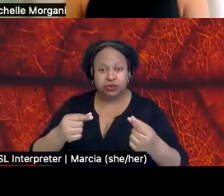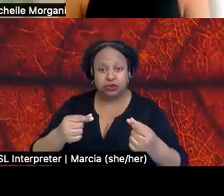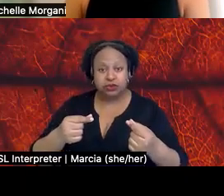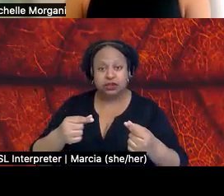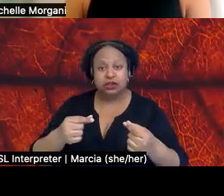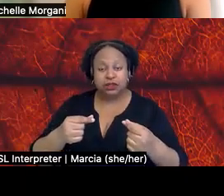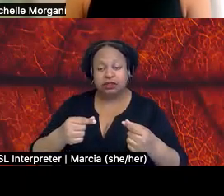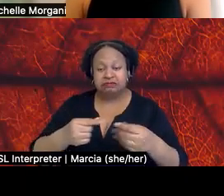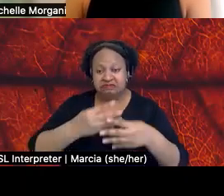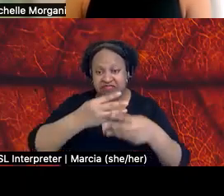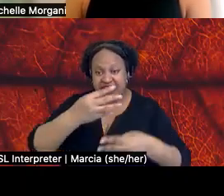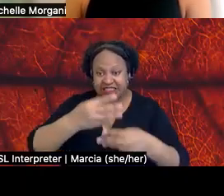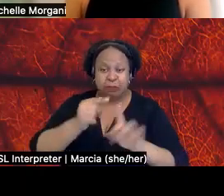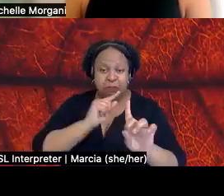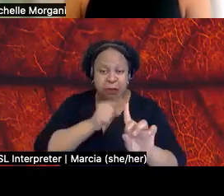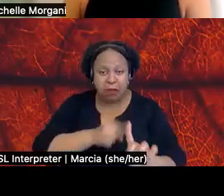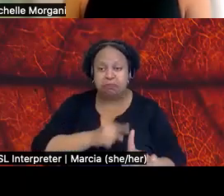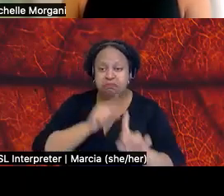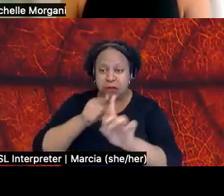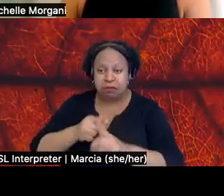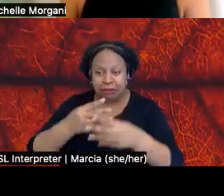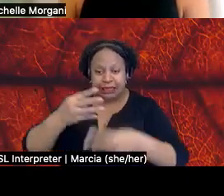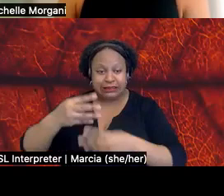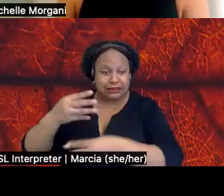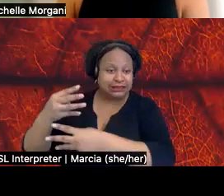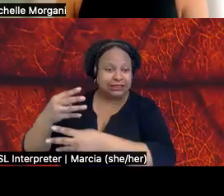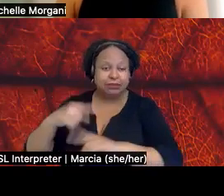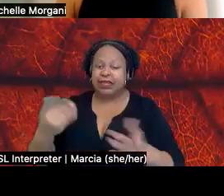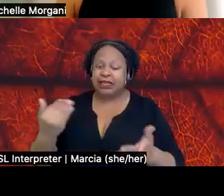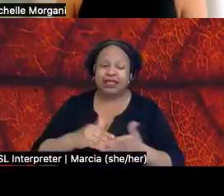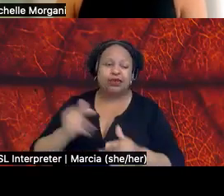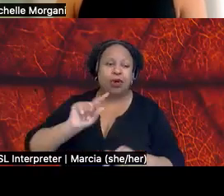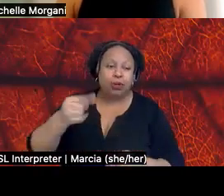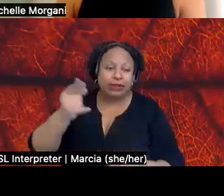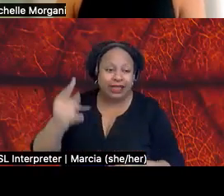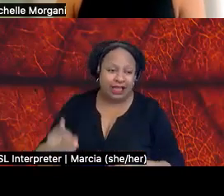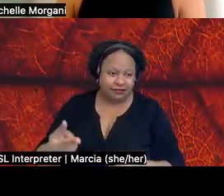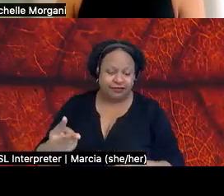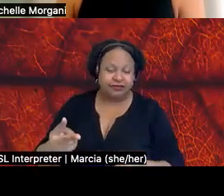But again, this is only half of the differential diagnosis that I have up here on the screen.